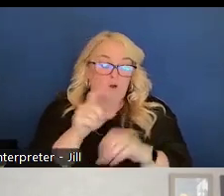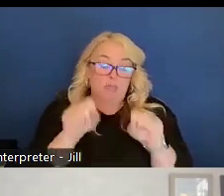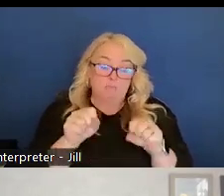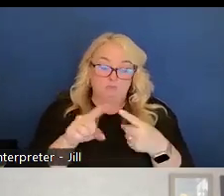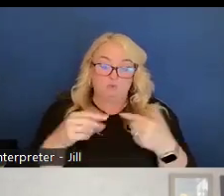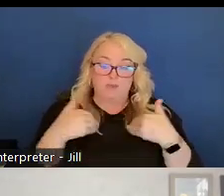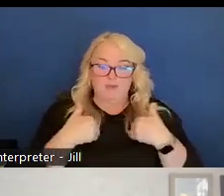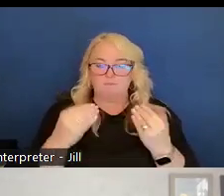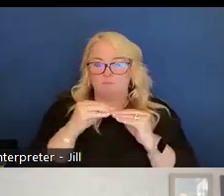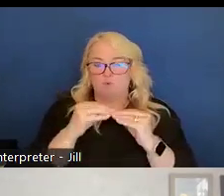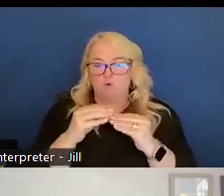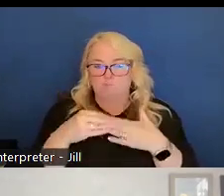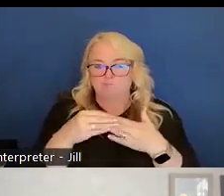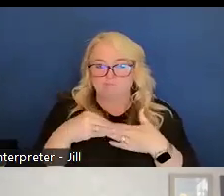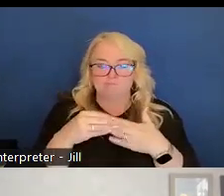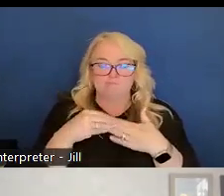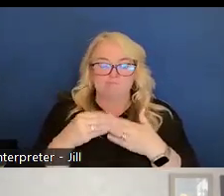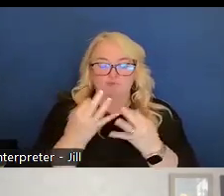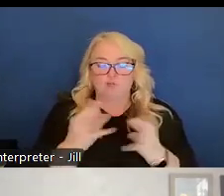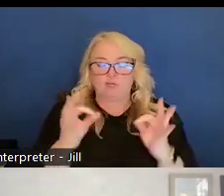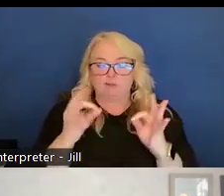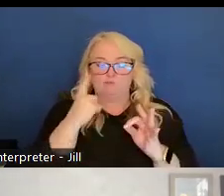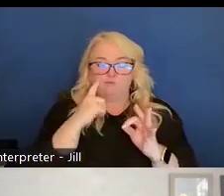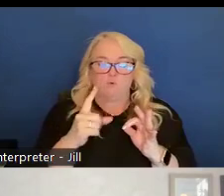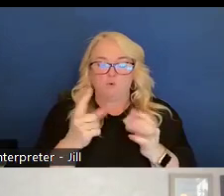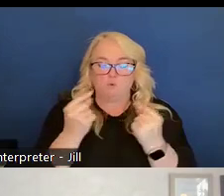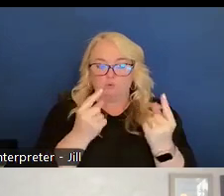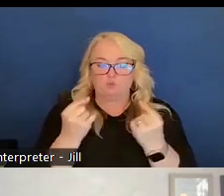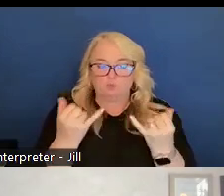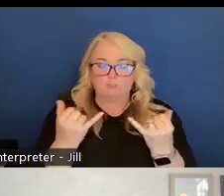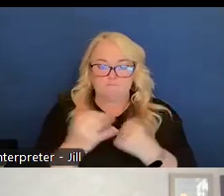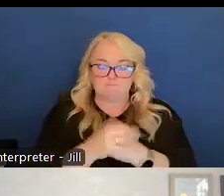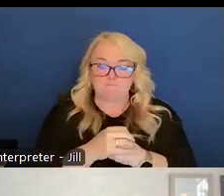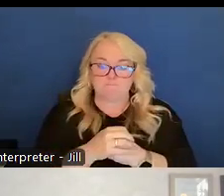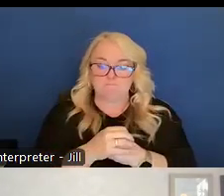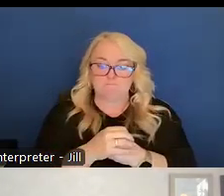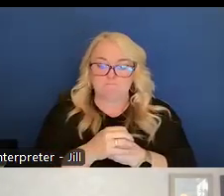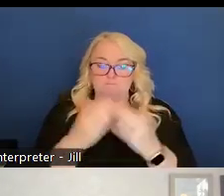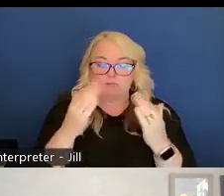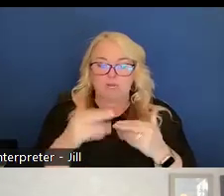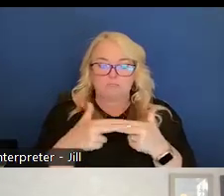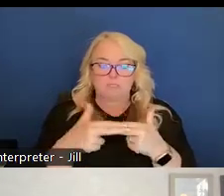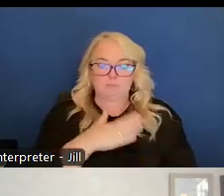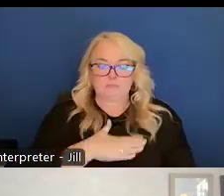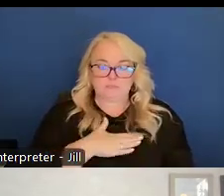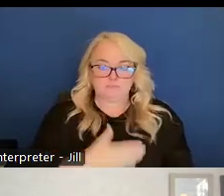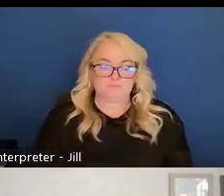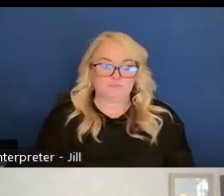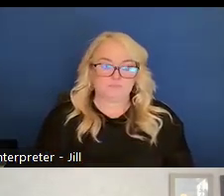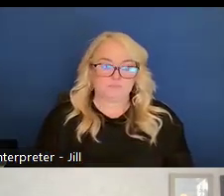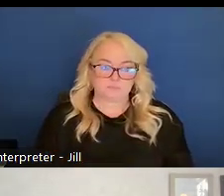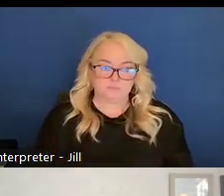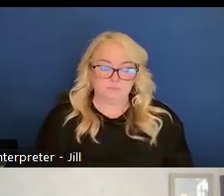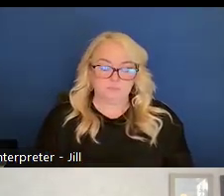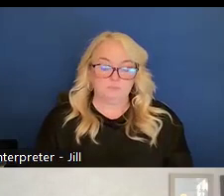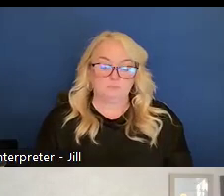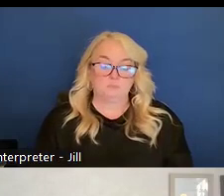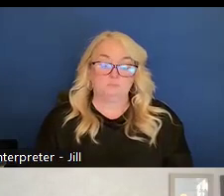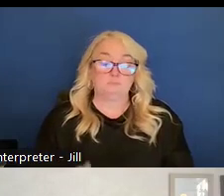more freedom to do what we want to do. Our mission statement is